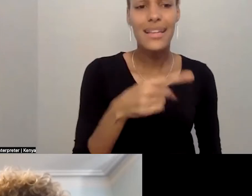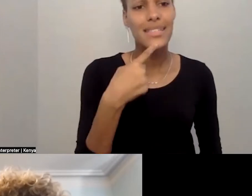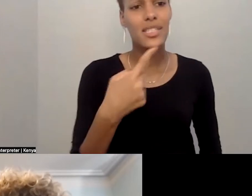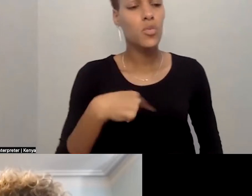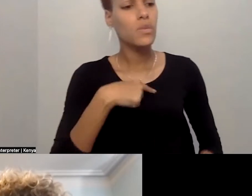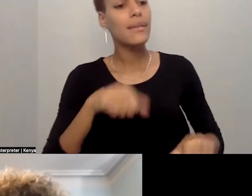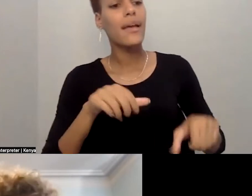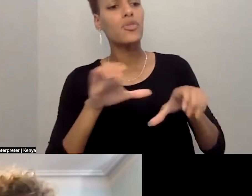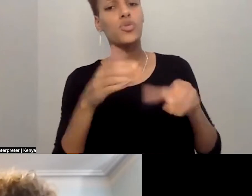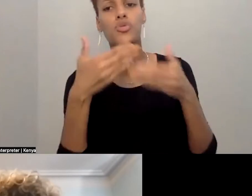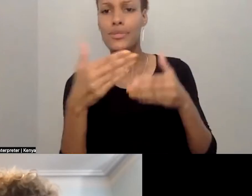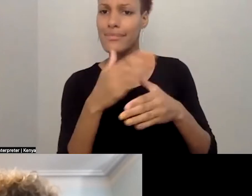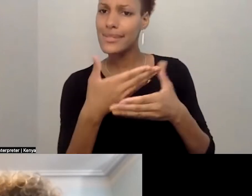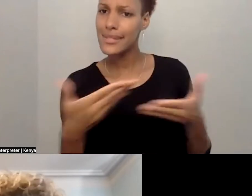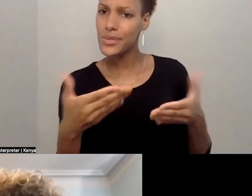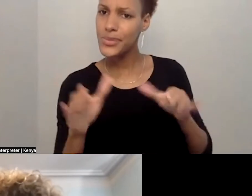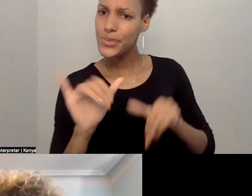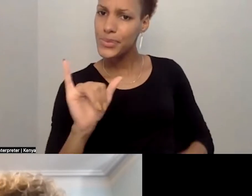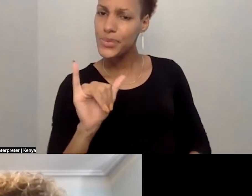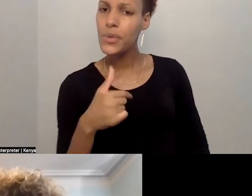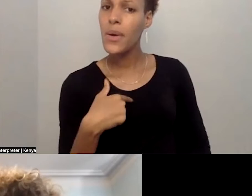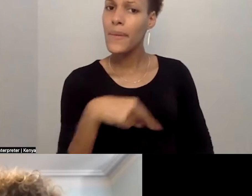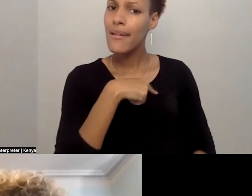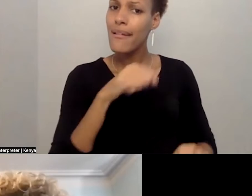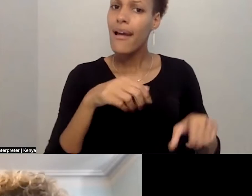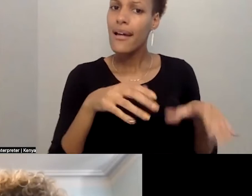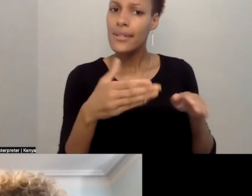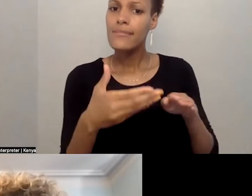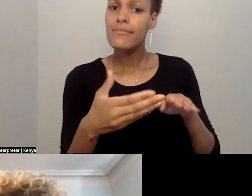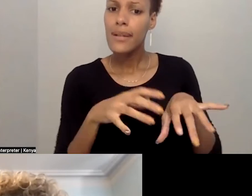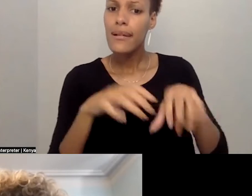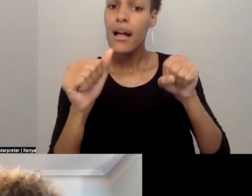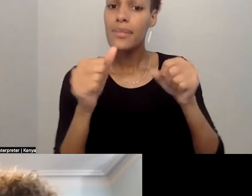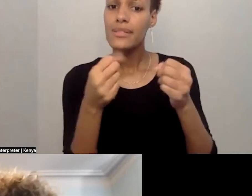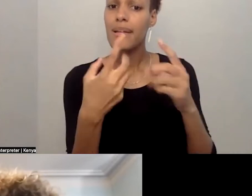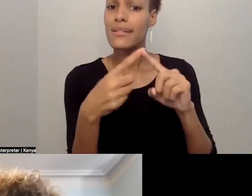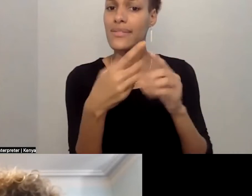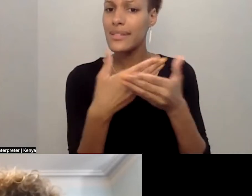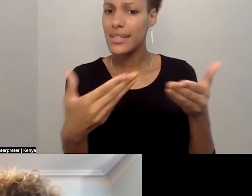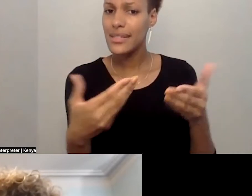we can we can accomplish things to- we can further democracy it's not putting them on